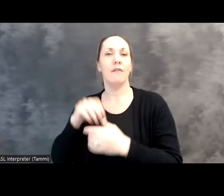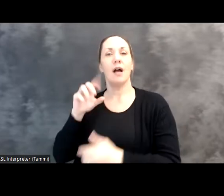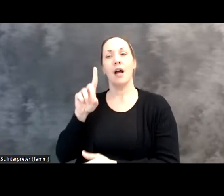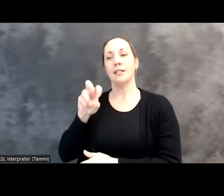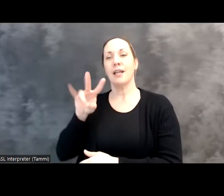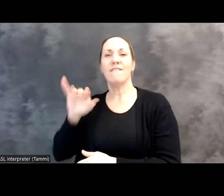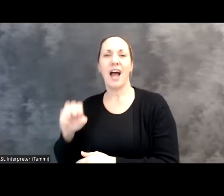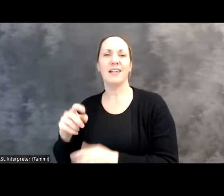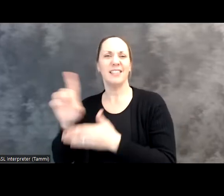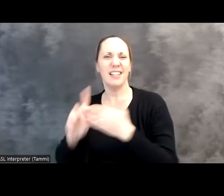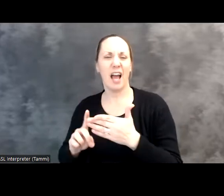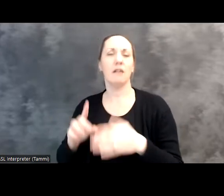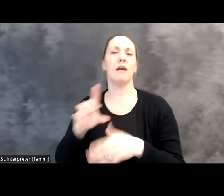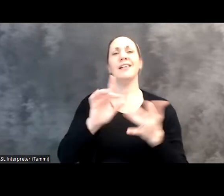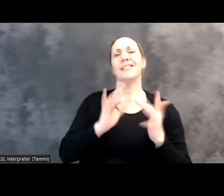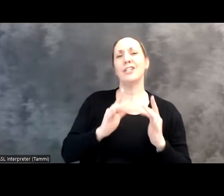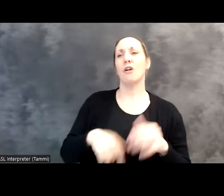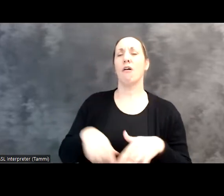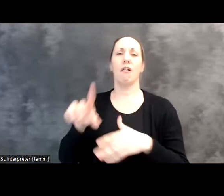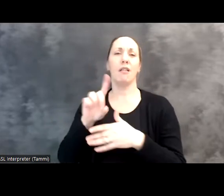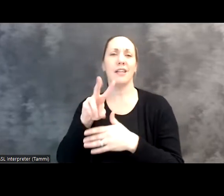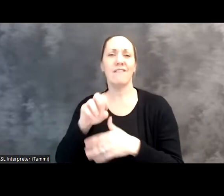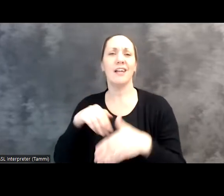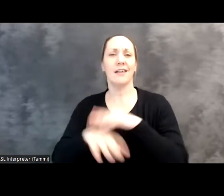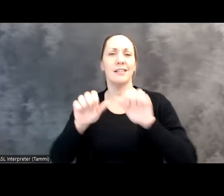, market data and market potentials, inclusive